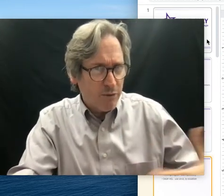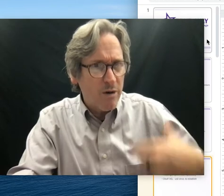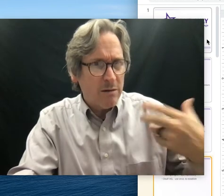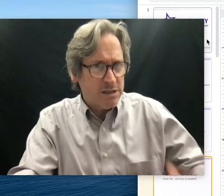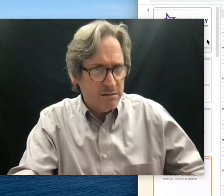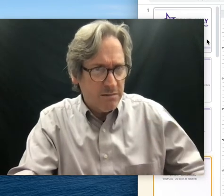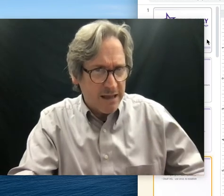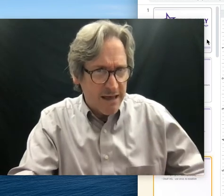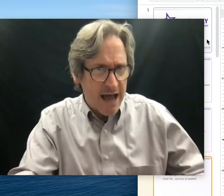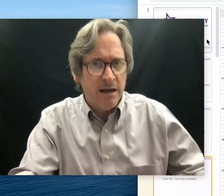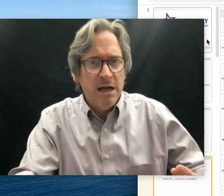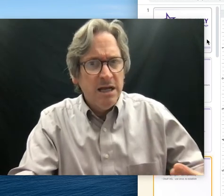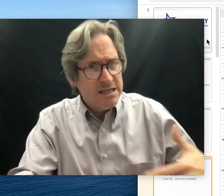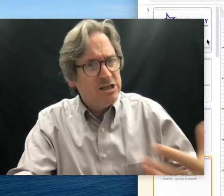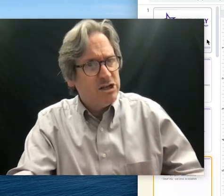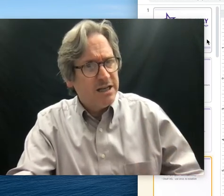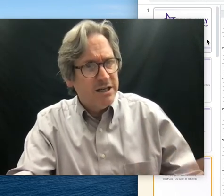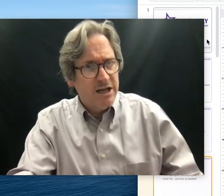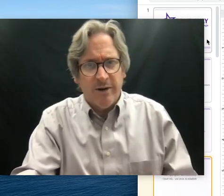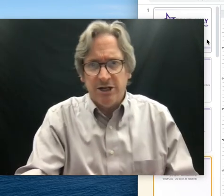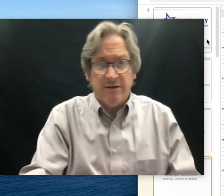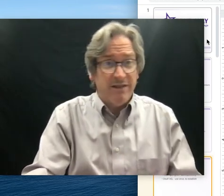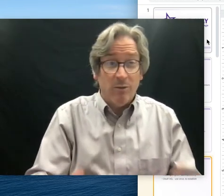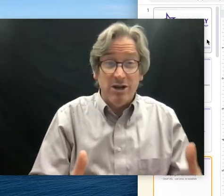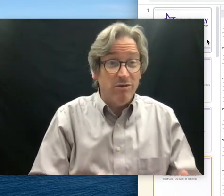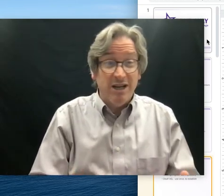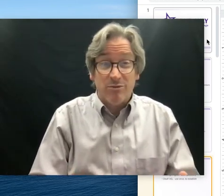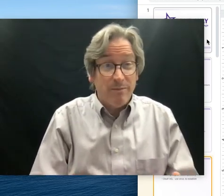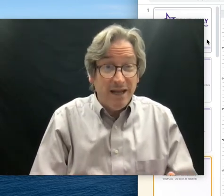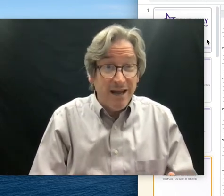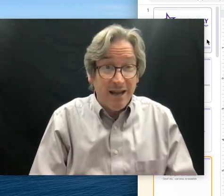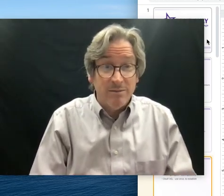pronouns like that this is just a continuation of that we don't need to repeat names